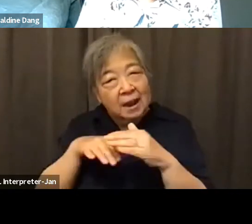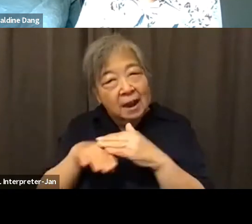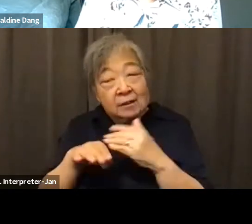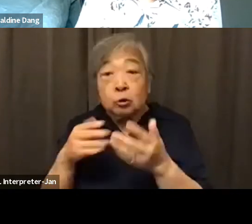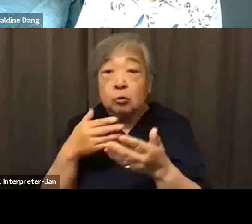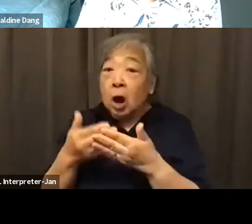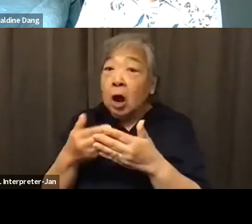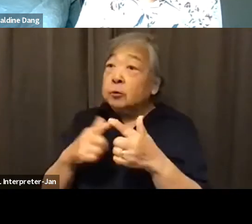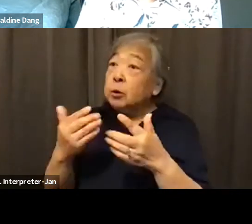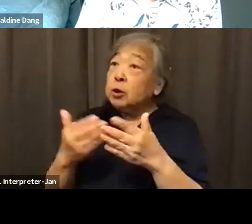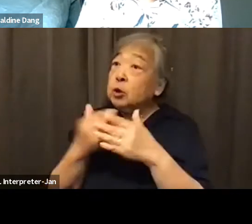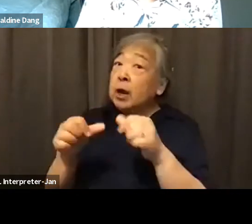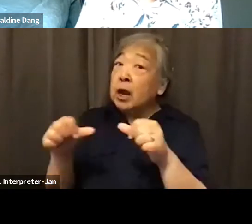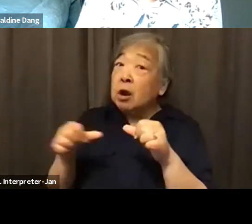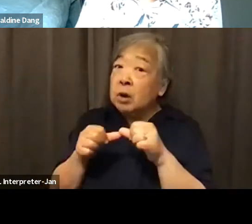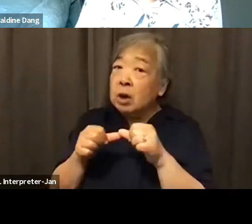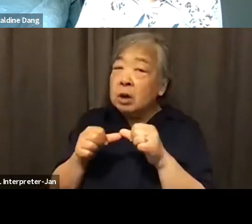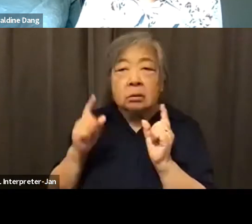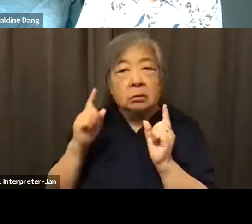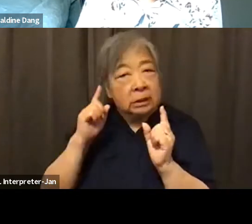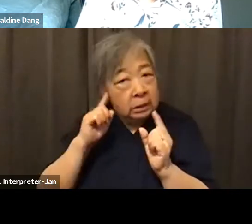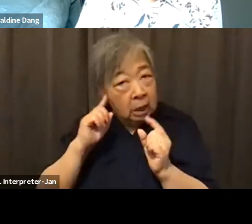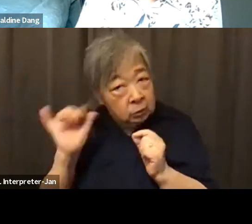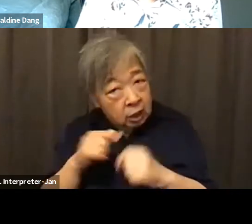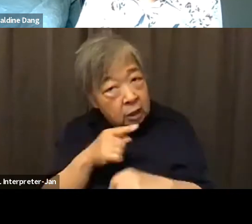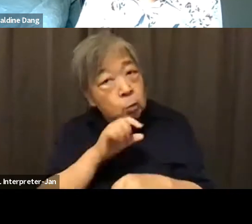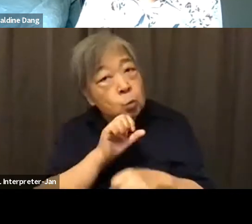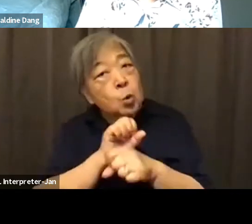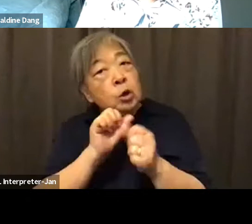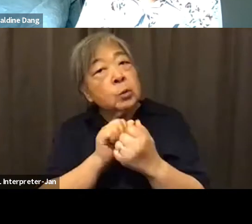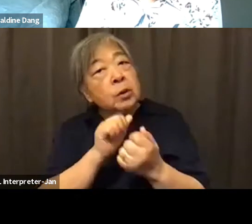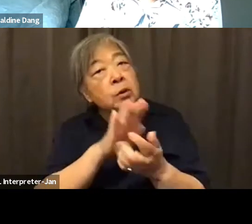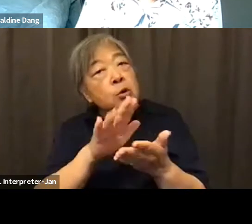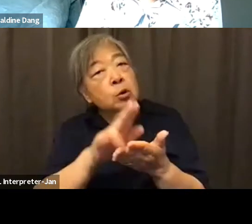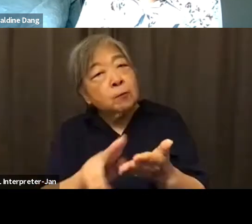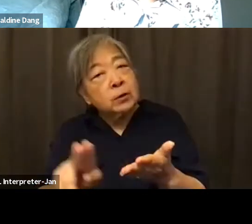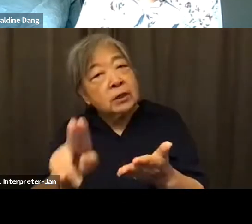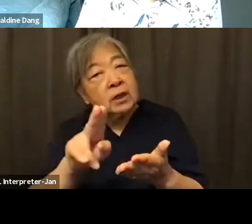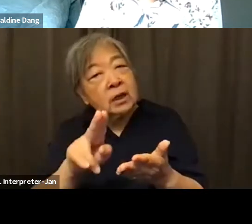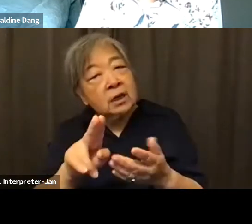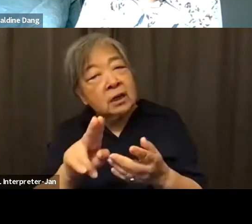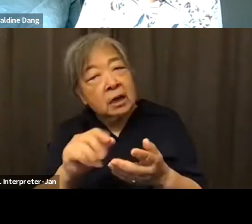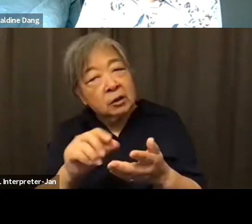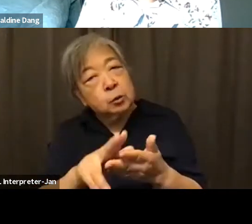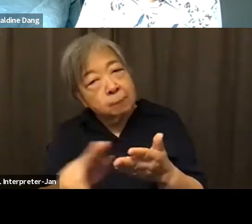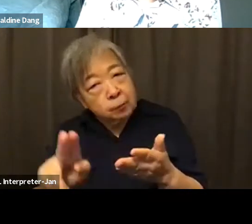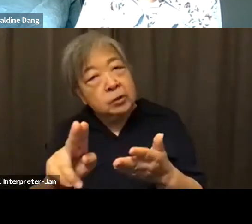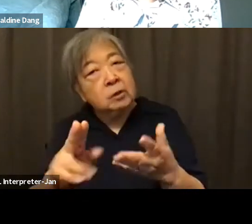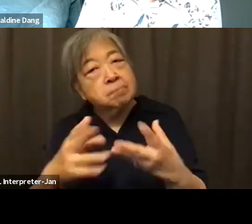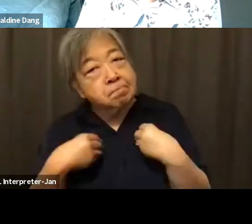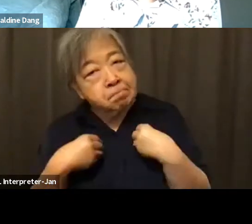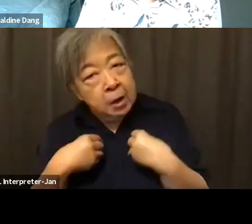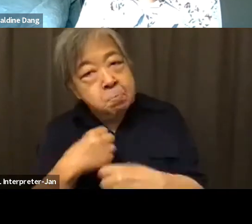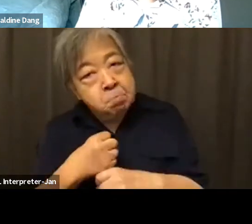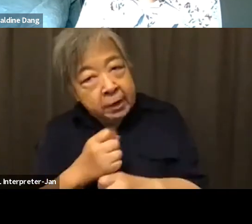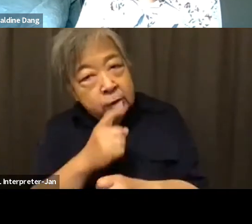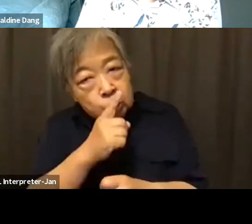And it sounds like you worked with your university and that really stepped up to make sure you had what you needed.